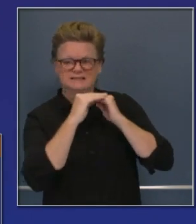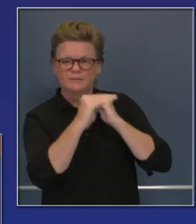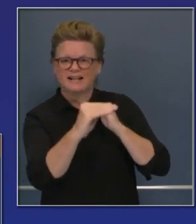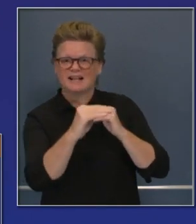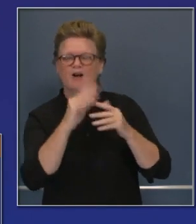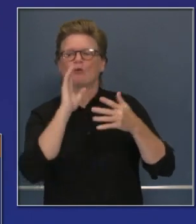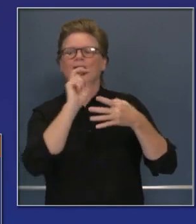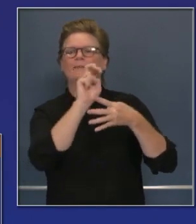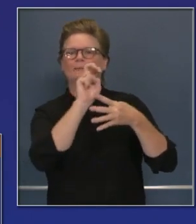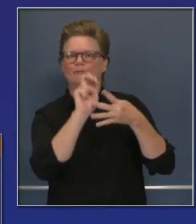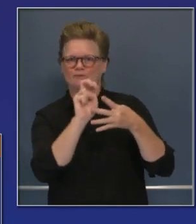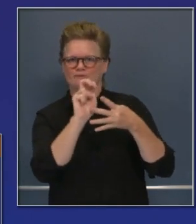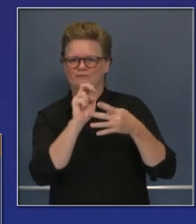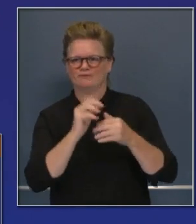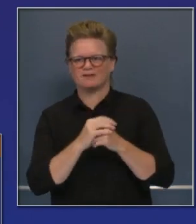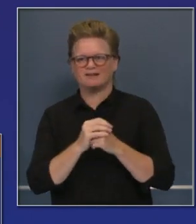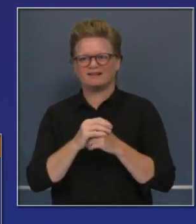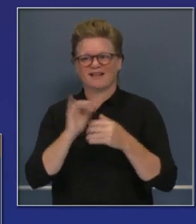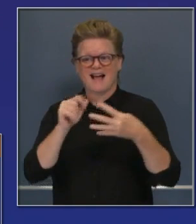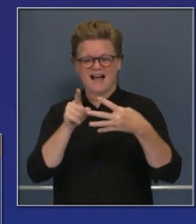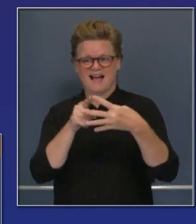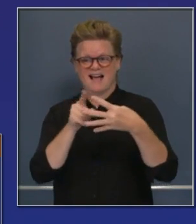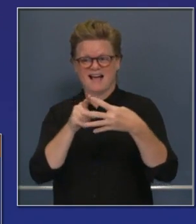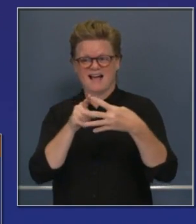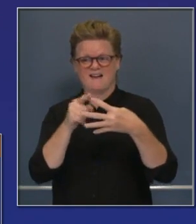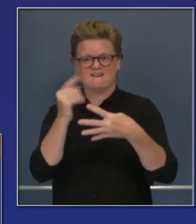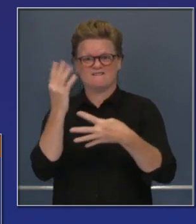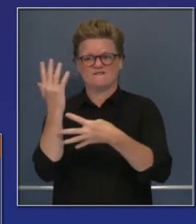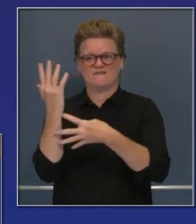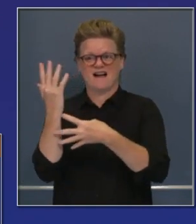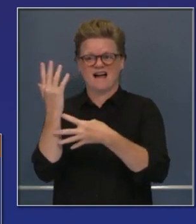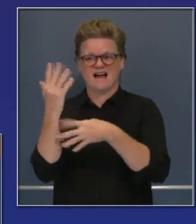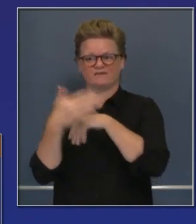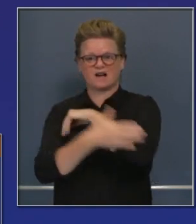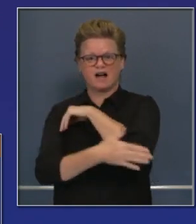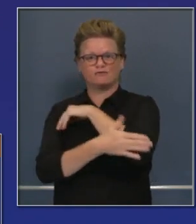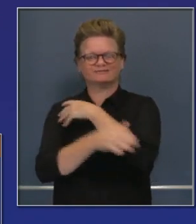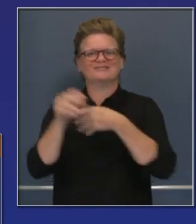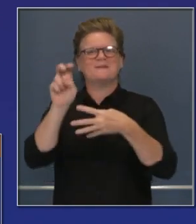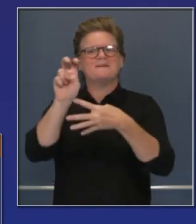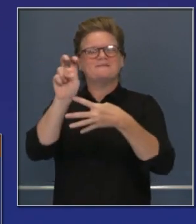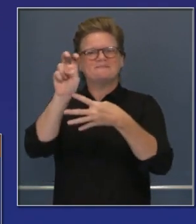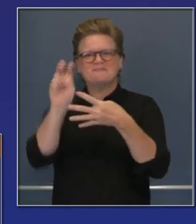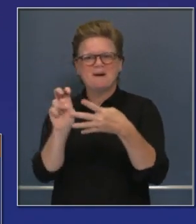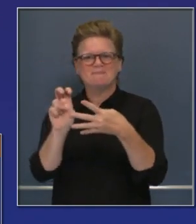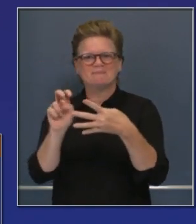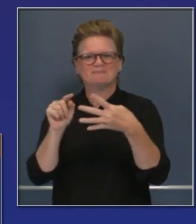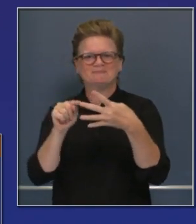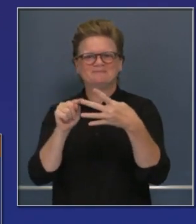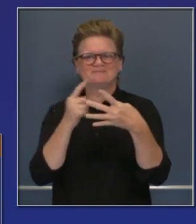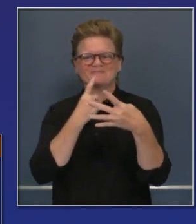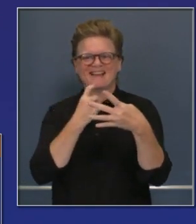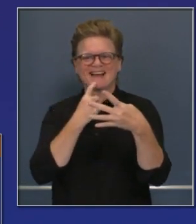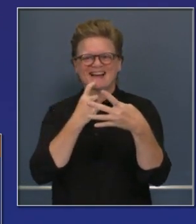CONSECUTIVE WEEKS. THIS WEEK WE ANNOUNCED THAT WE MOVED FIVE COUNTIES FROM PURPLE TIER TO RED TIER.